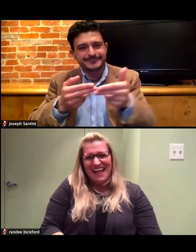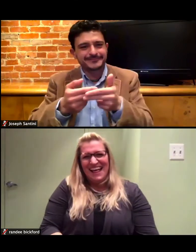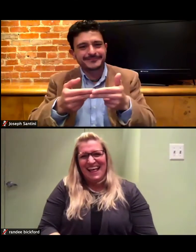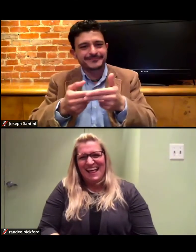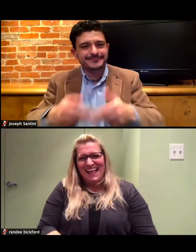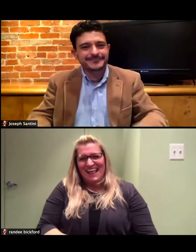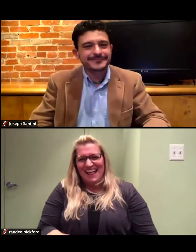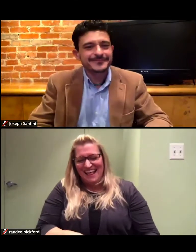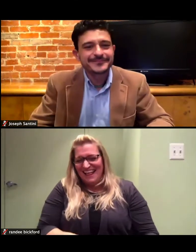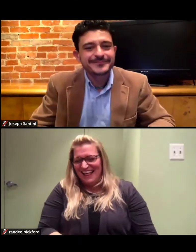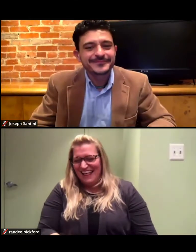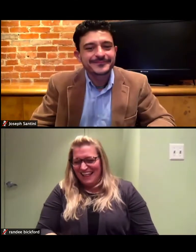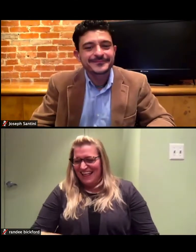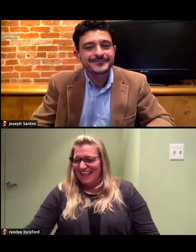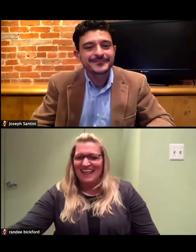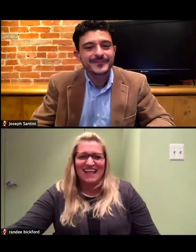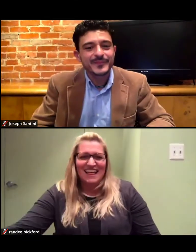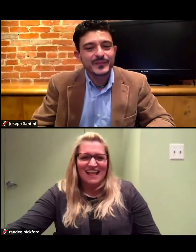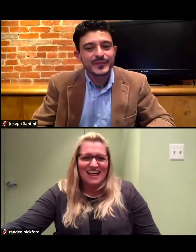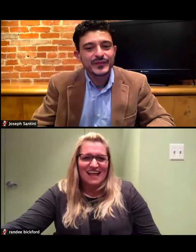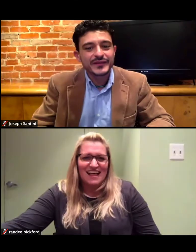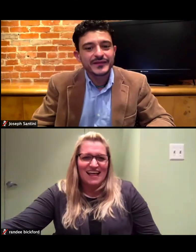Okay, this is good If you don't mind going to the next slide.